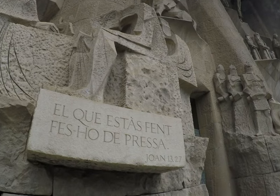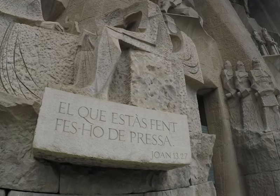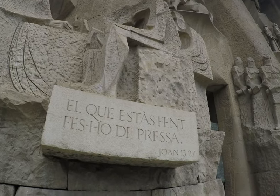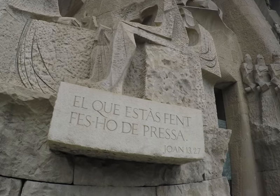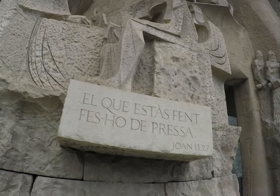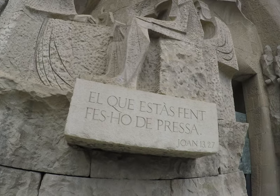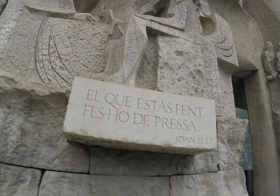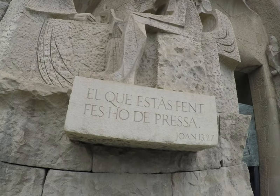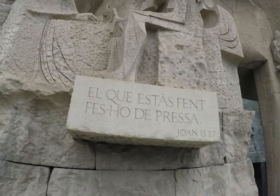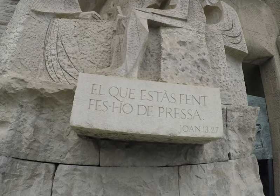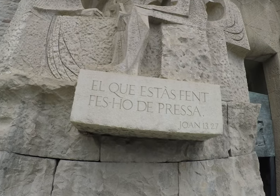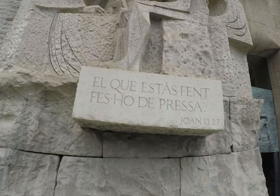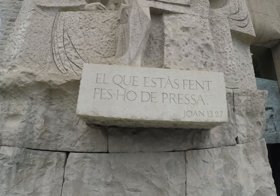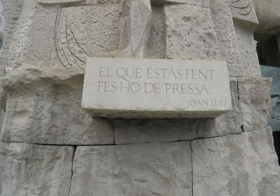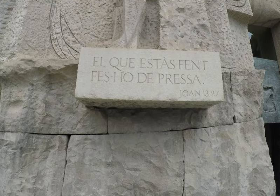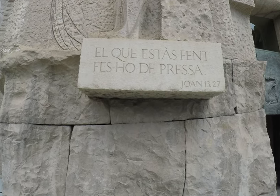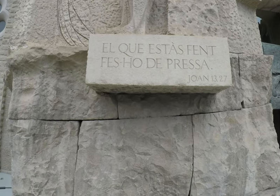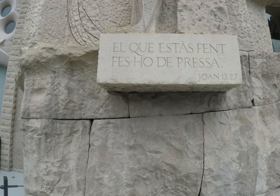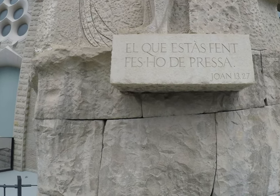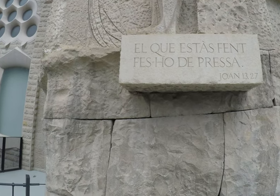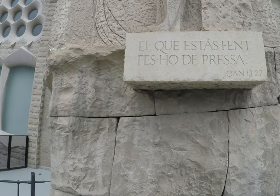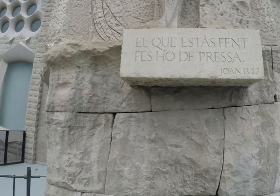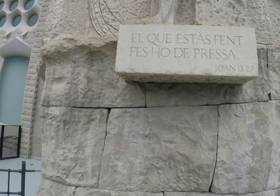WHATEVER YOU ARE DOING, DO IT QUICKLY - JOHN 13:27